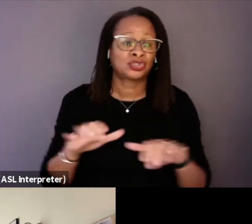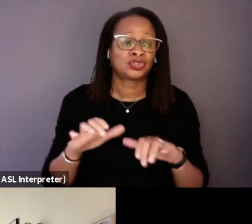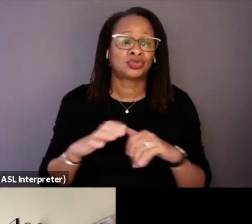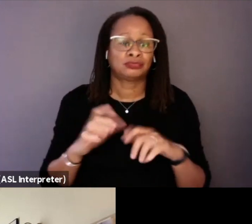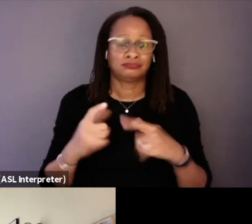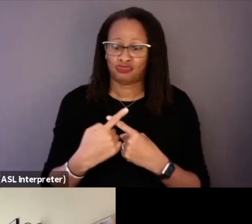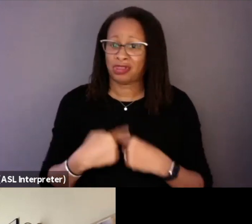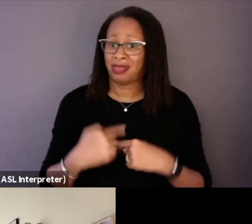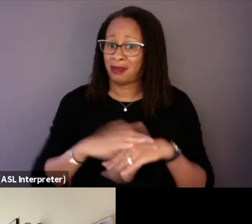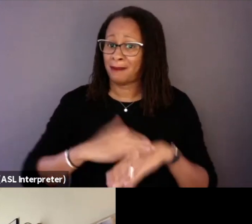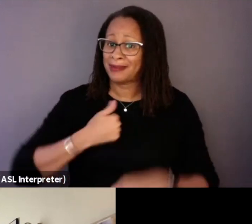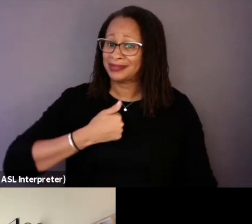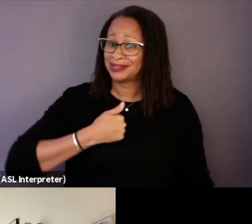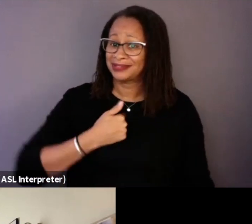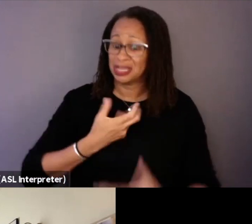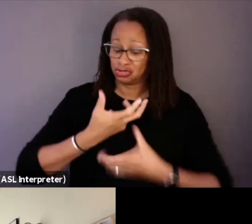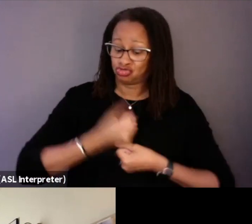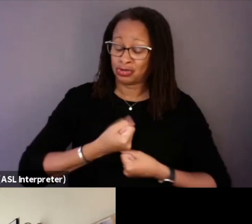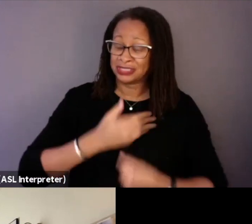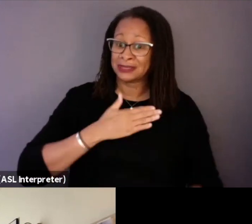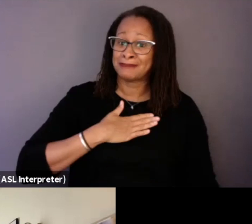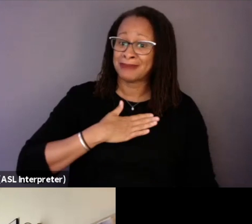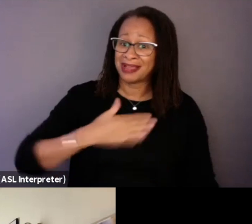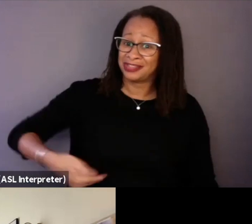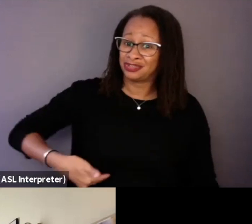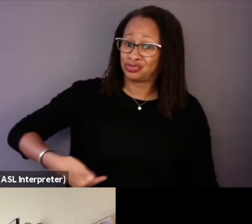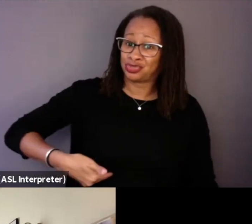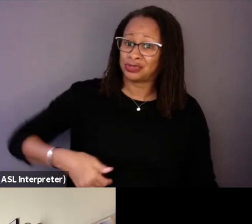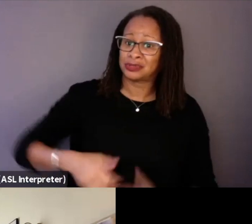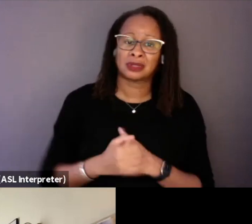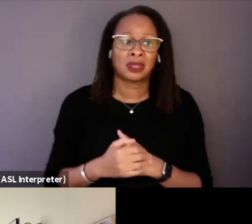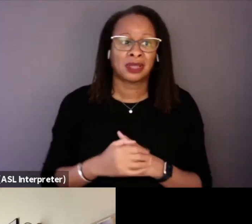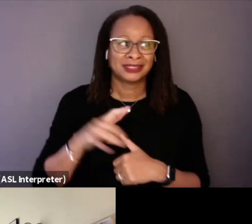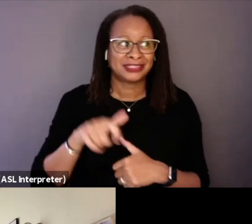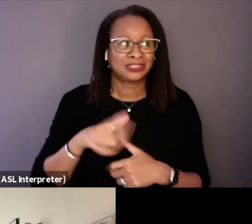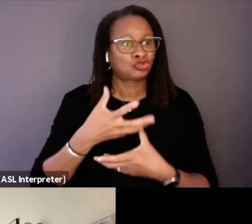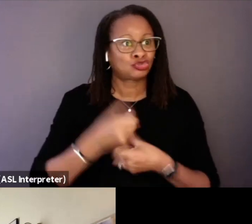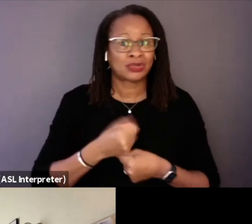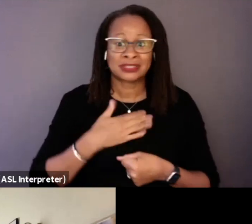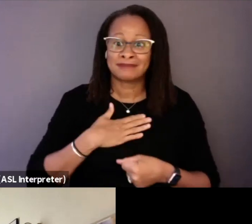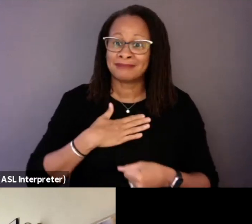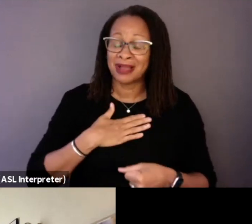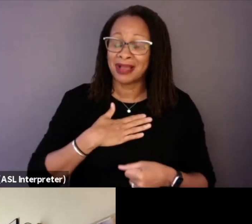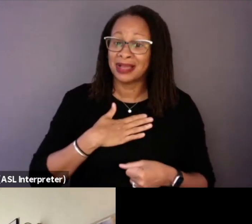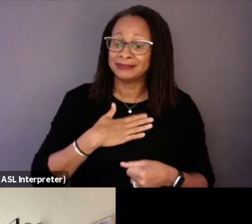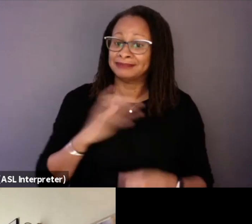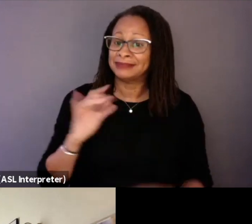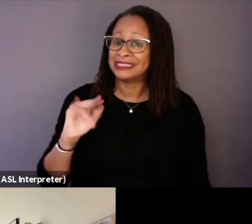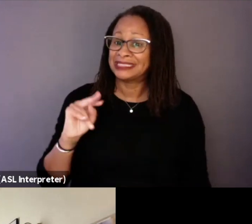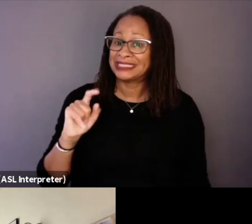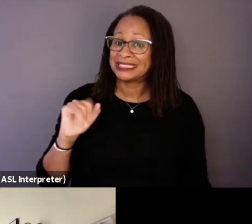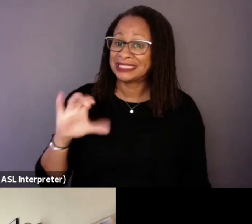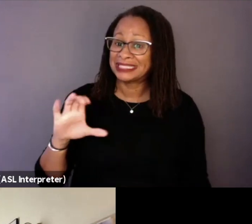I needed to trust my intuition. I needed to trust my instinct and truly go for it. But it's a struggle